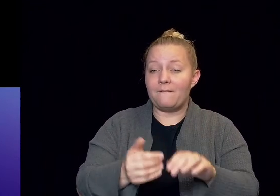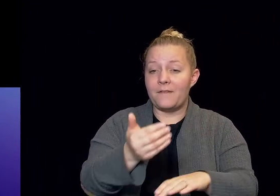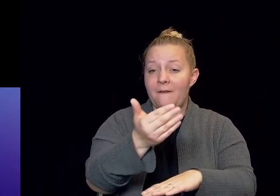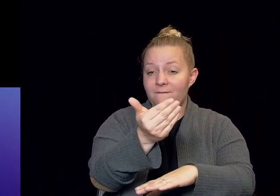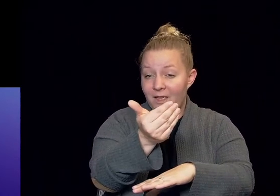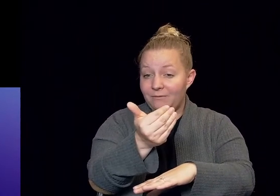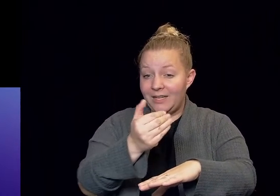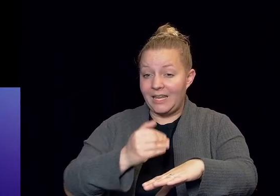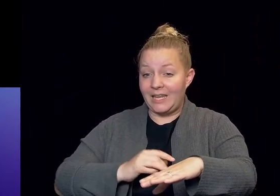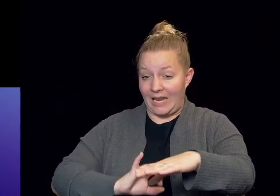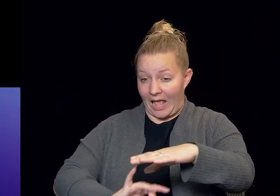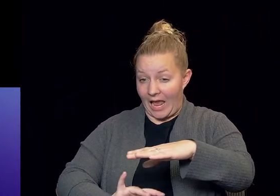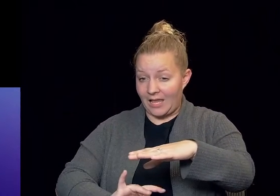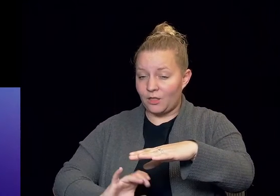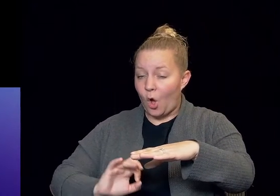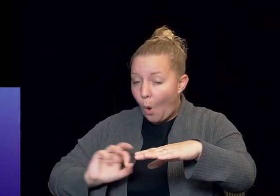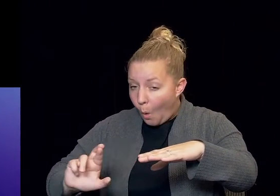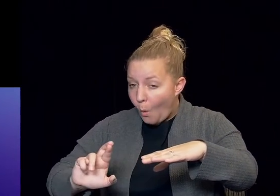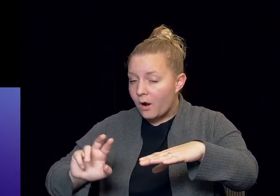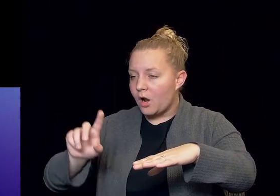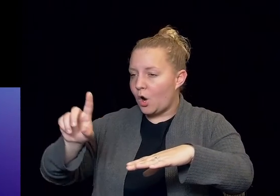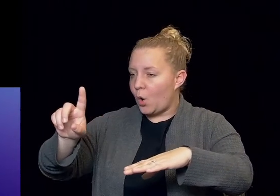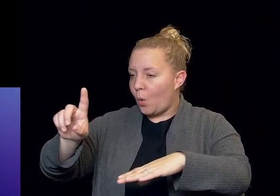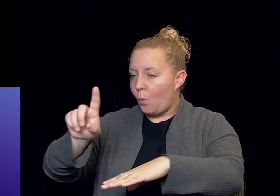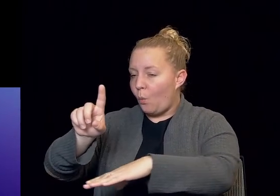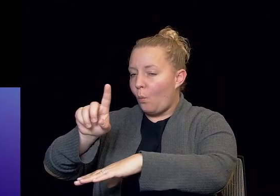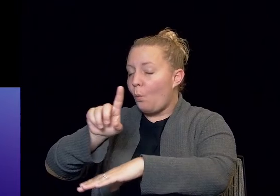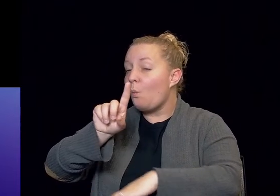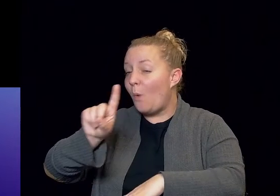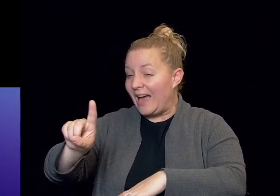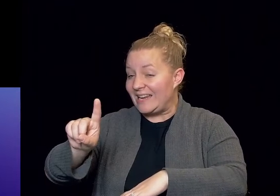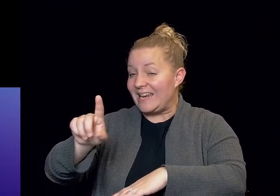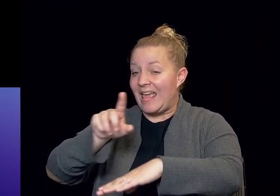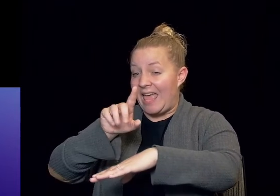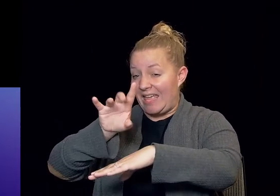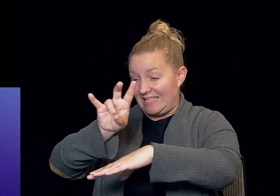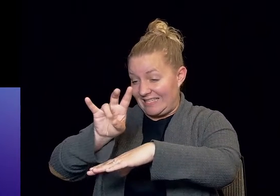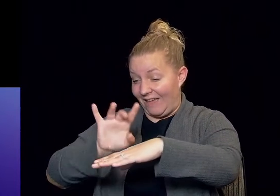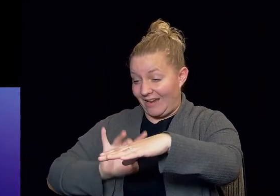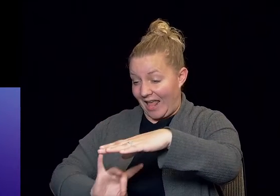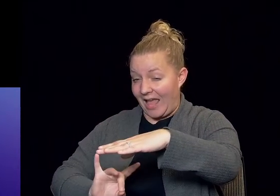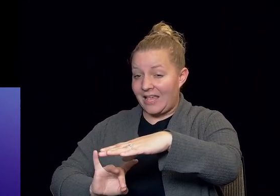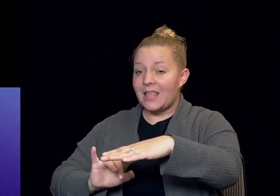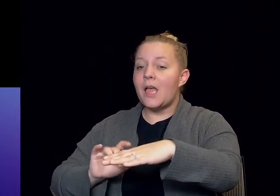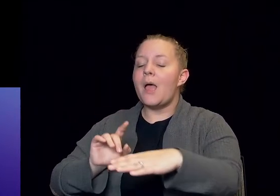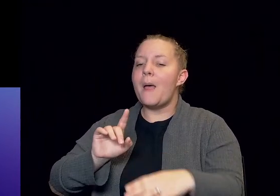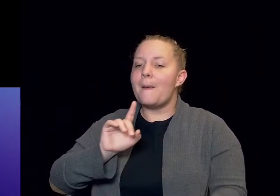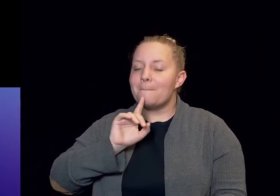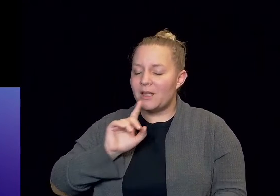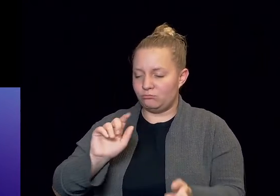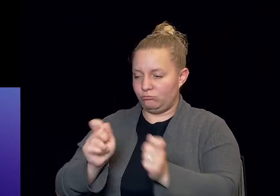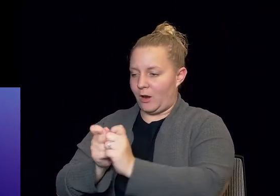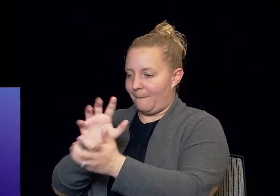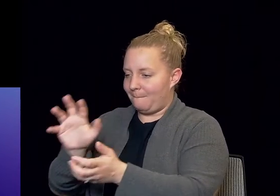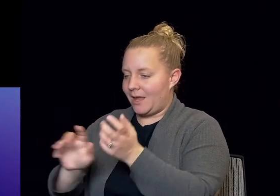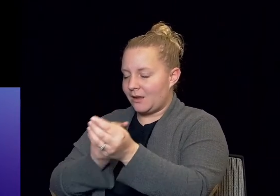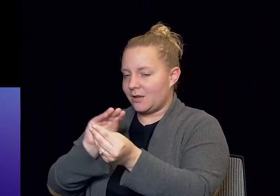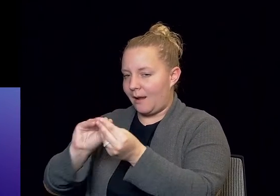fraction into a mixed number, you can always turn it back into a mixed number by doing that check mark method just to make sure that you have the correct answer. Don't miss silly questions if